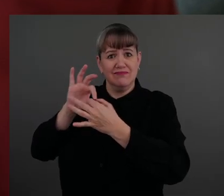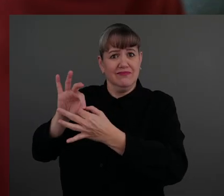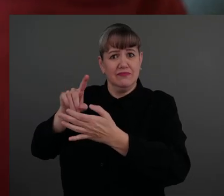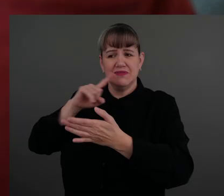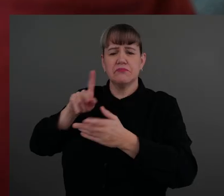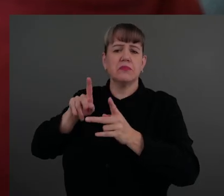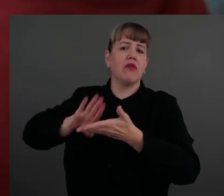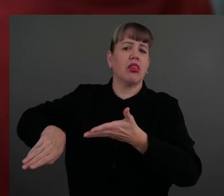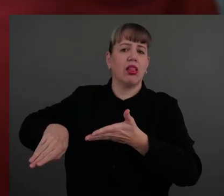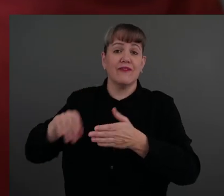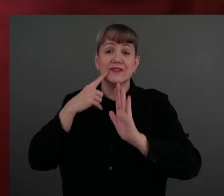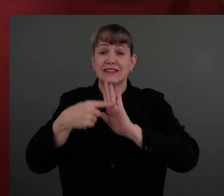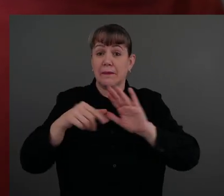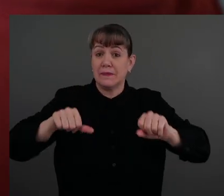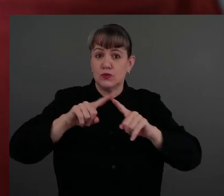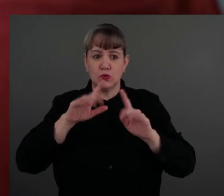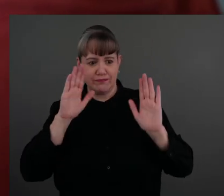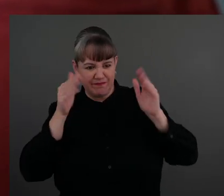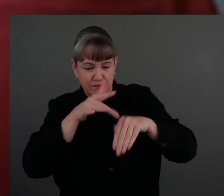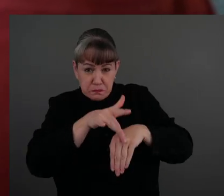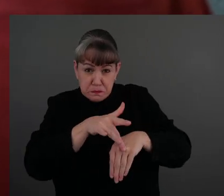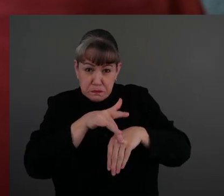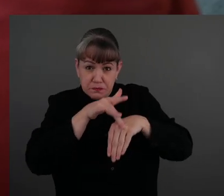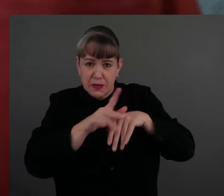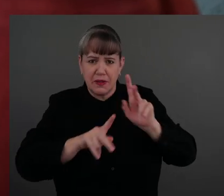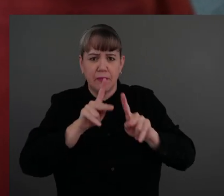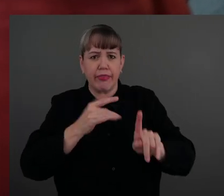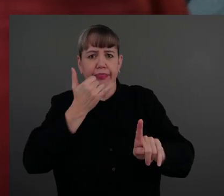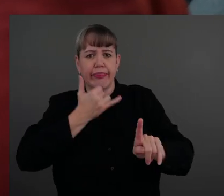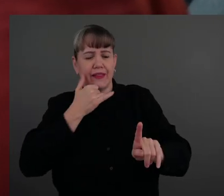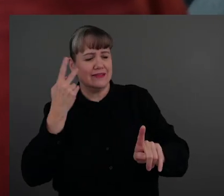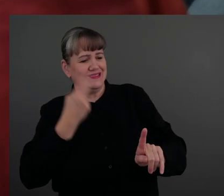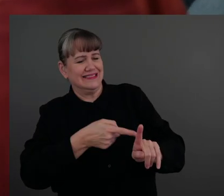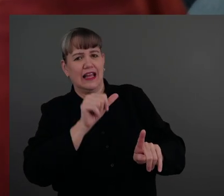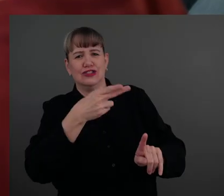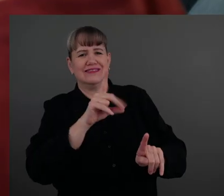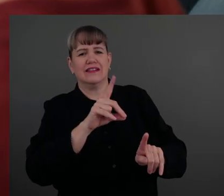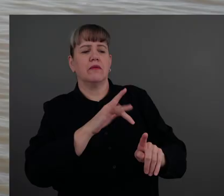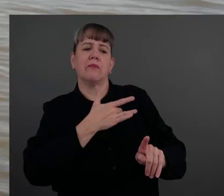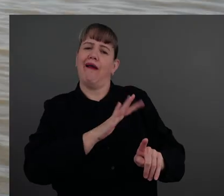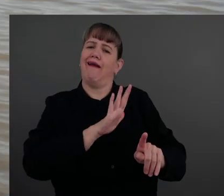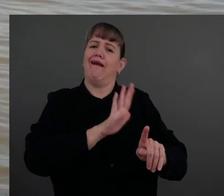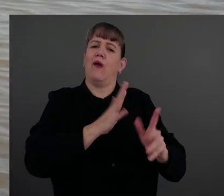For example, the ability to hyperfocus on engaging activities often leads people to mistakenly see ADHD as